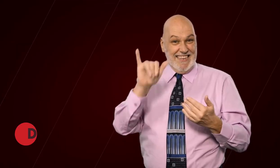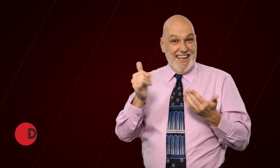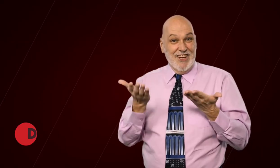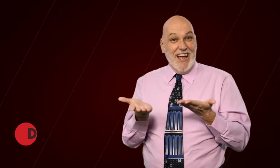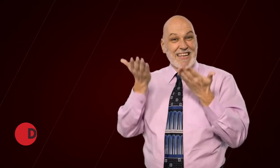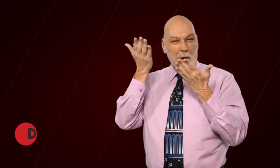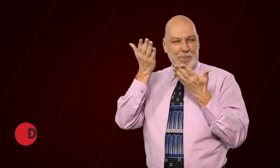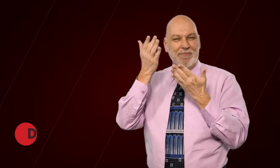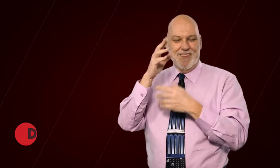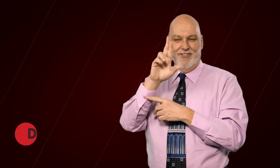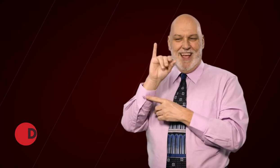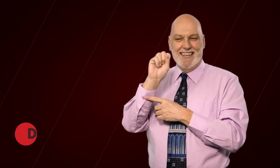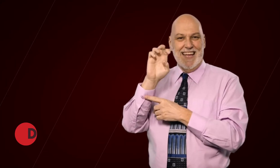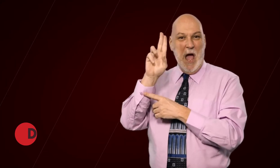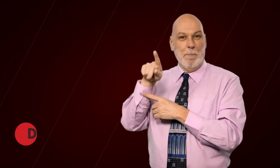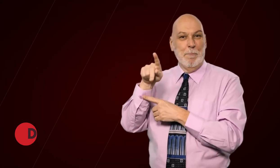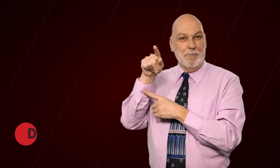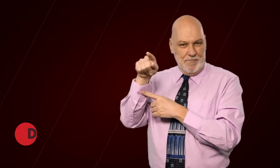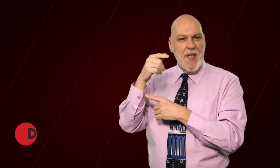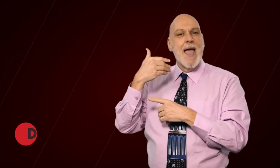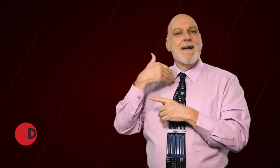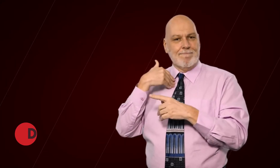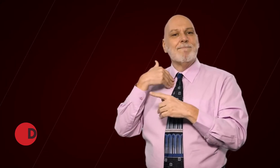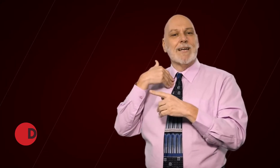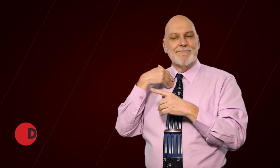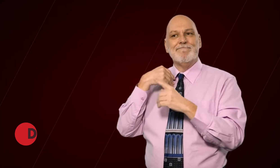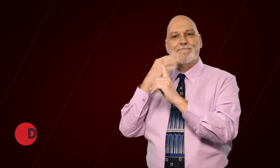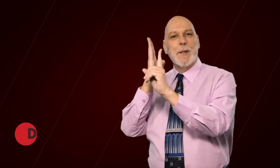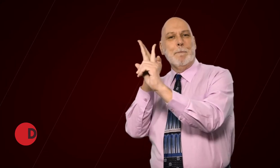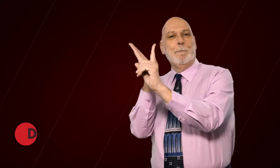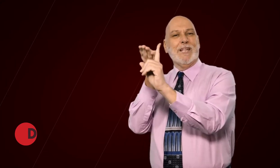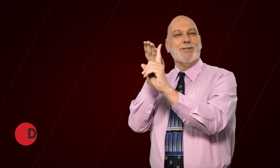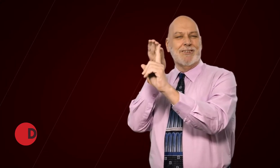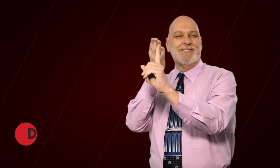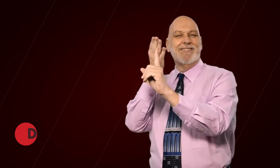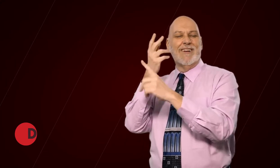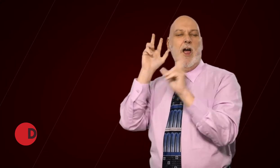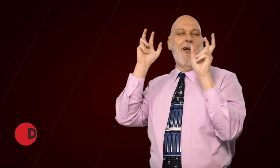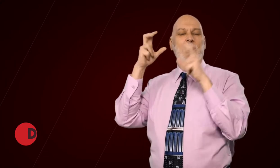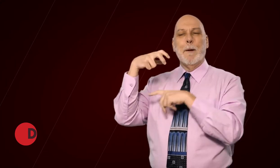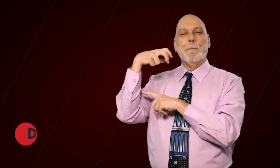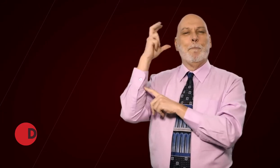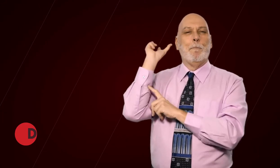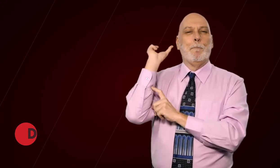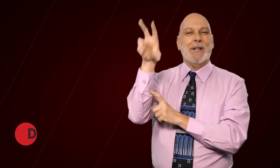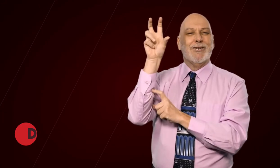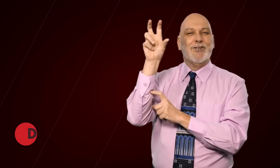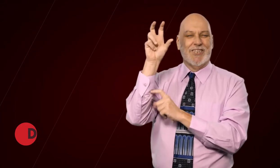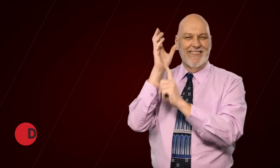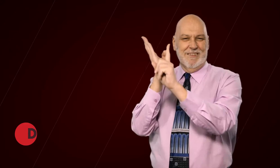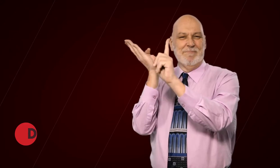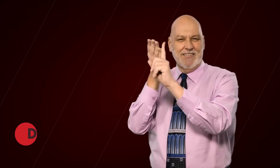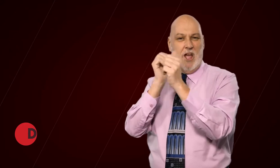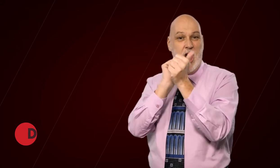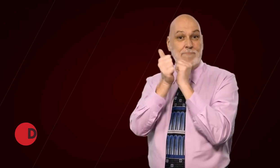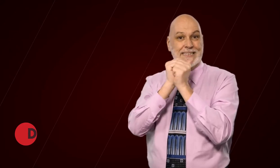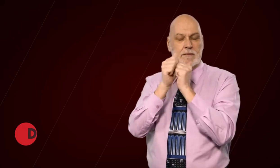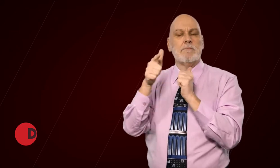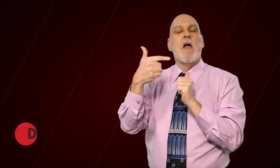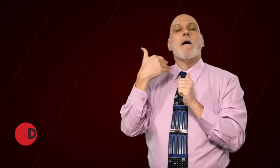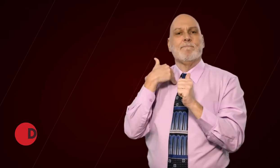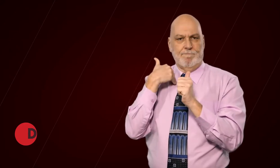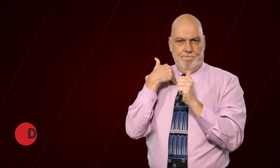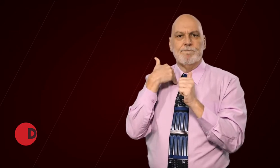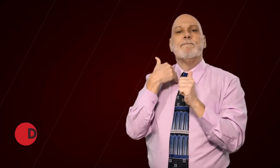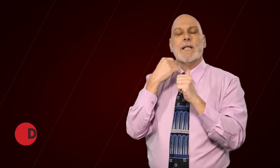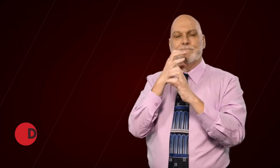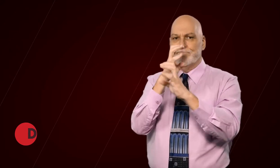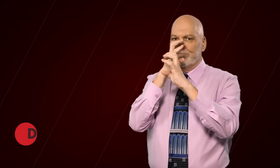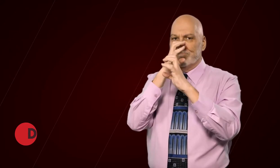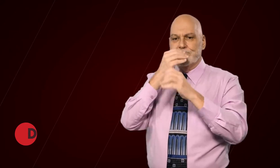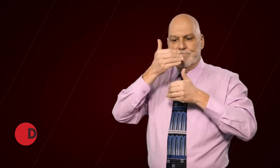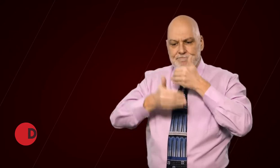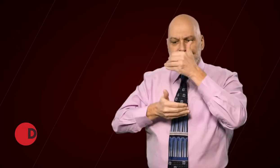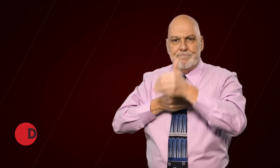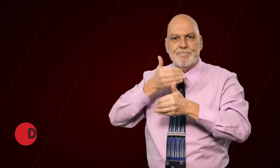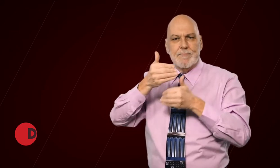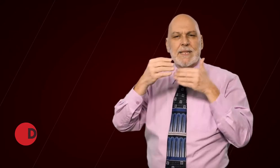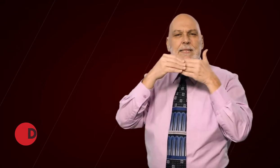[Anselmo]: The Rise Up pitch competition had guidelines and